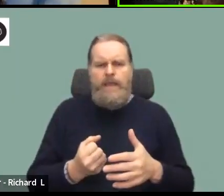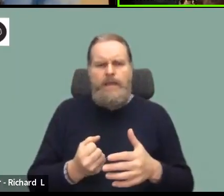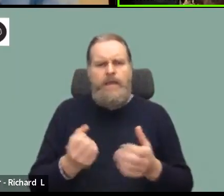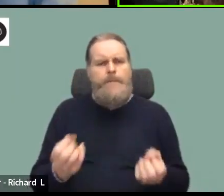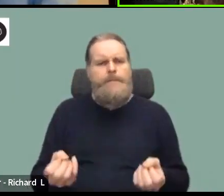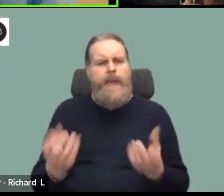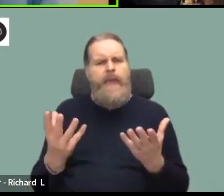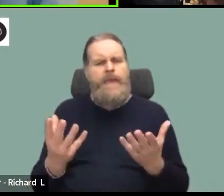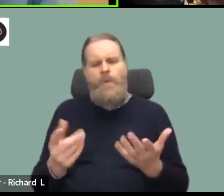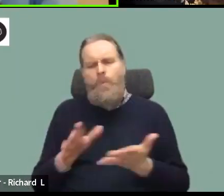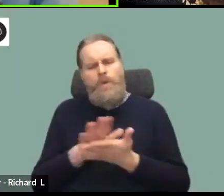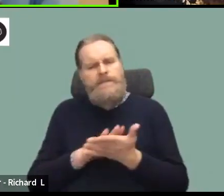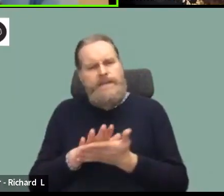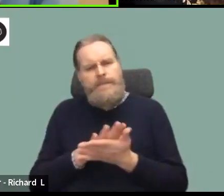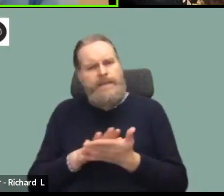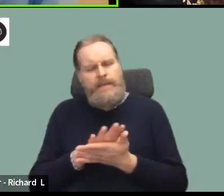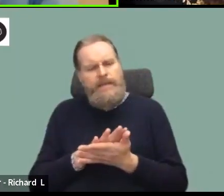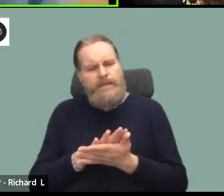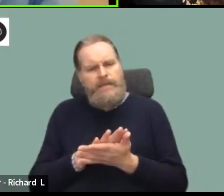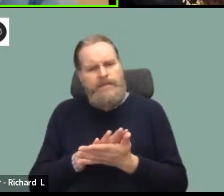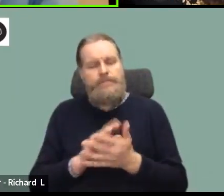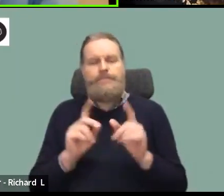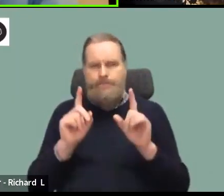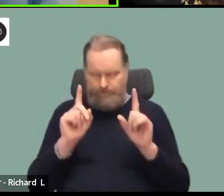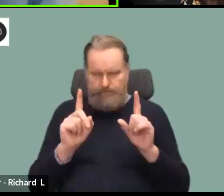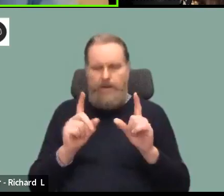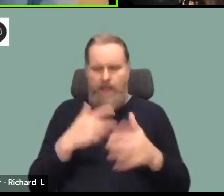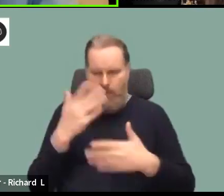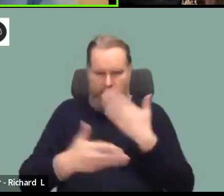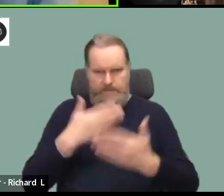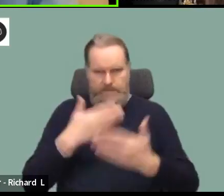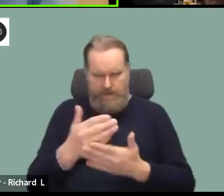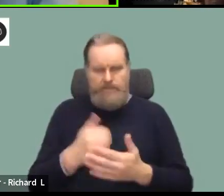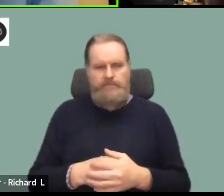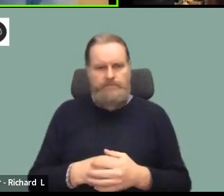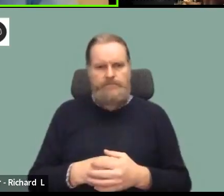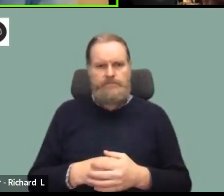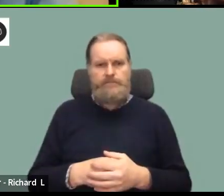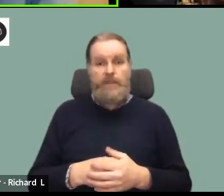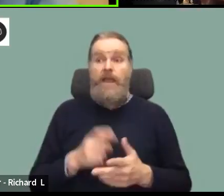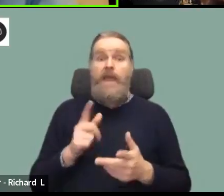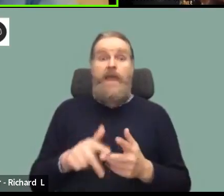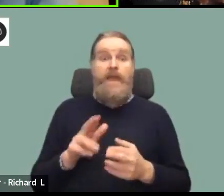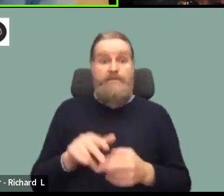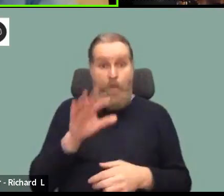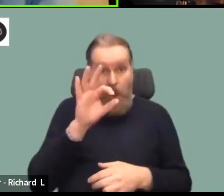a flat rate for everybody. So the NSA has decided So the NSA has decided that way So the NSA has decided that what